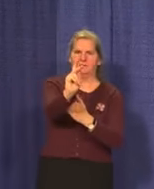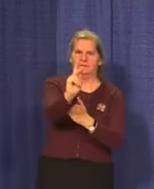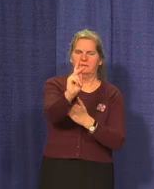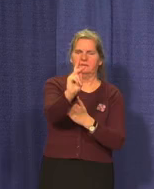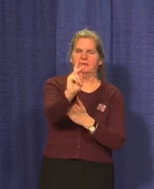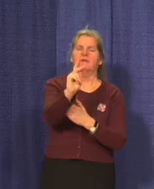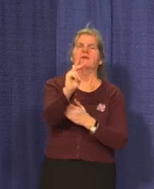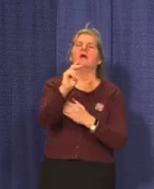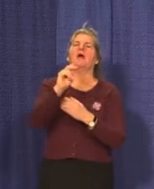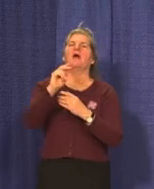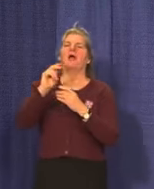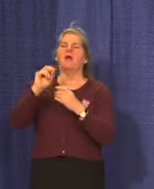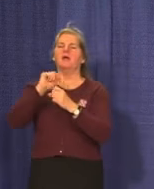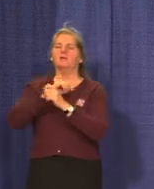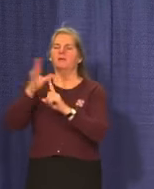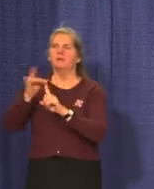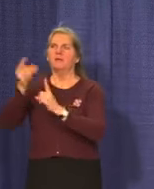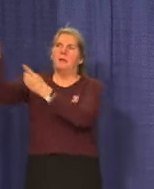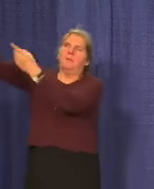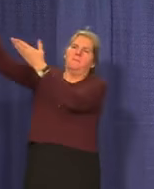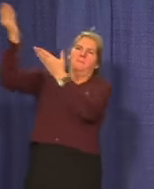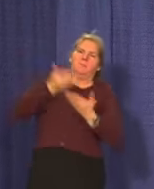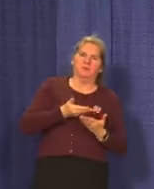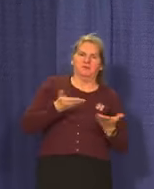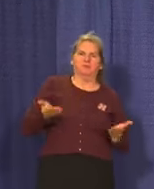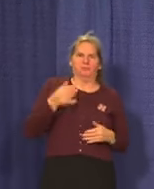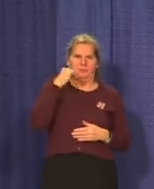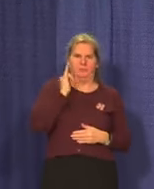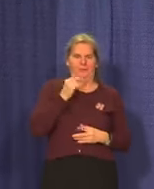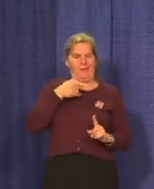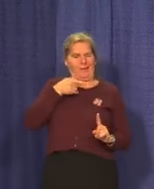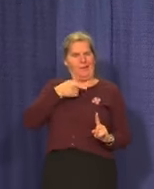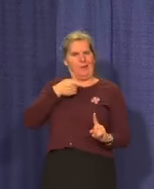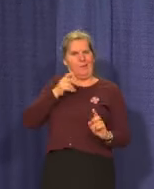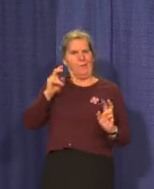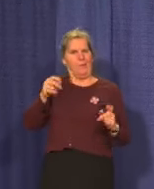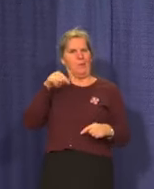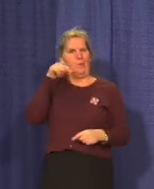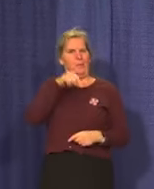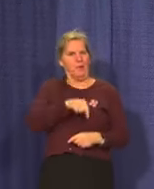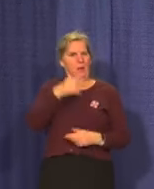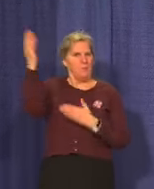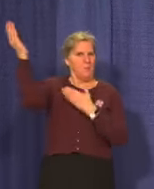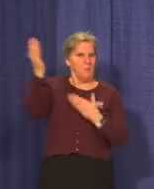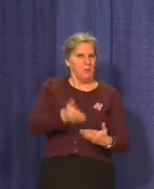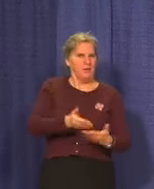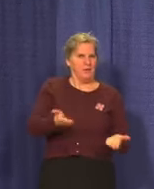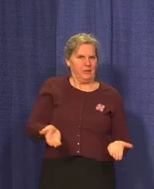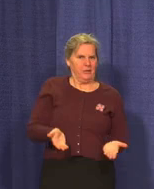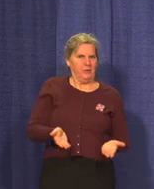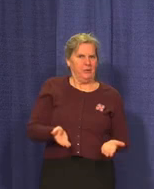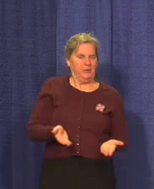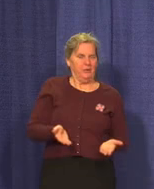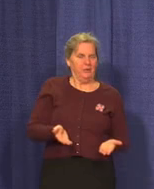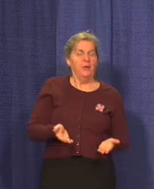AND IT REALLY IS ANOTHER MEASURE IN ADDITION TO THE MASK REQUIREMENT THAT WE ARE WORKING